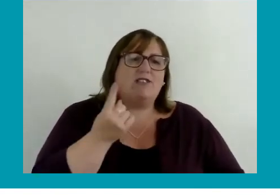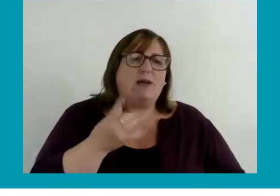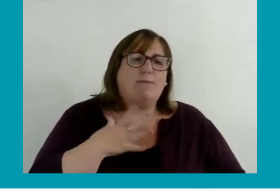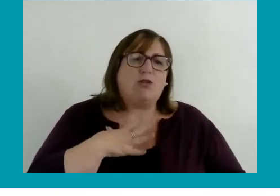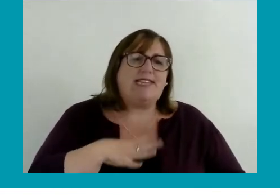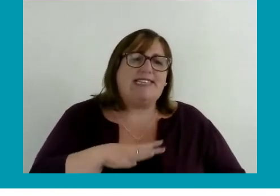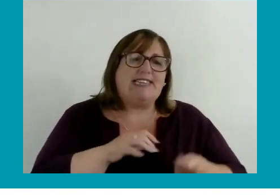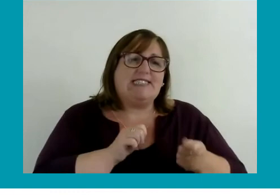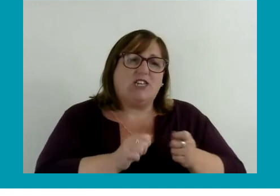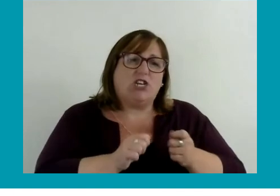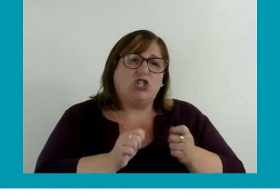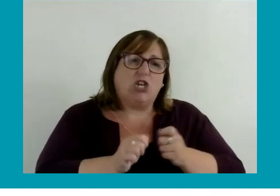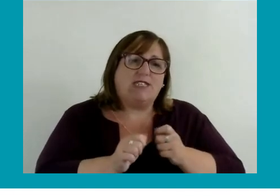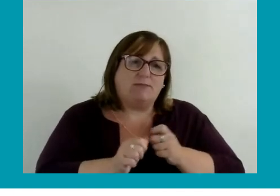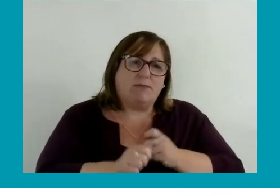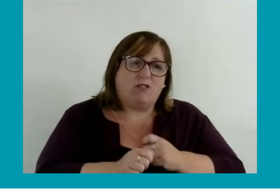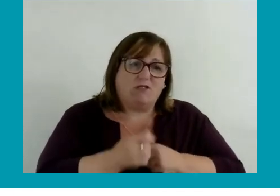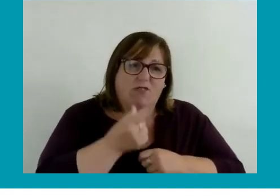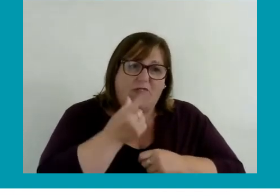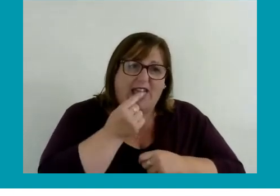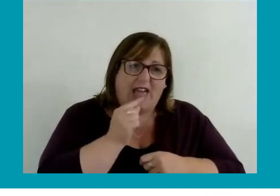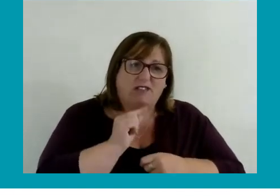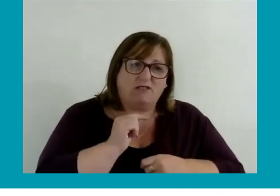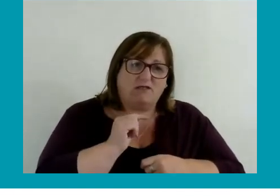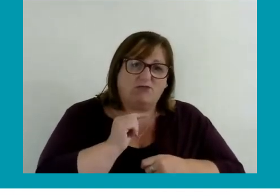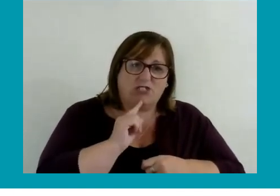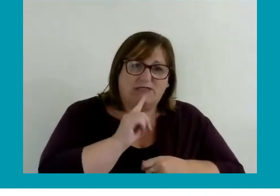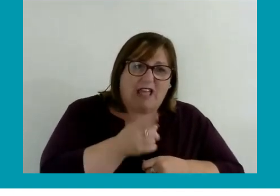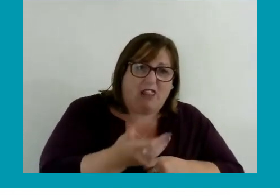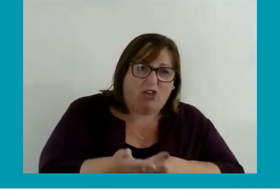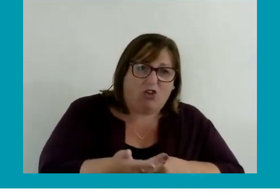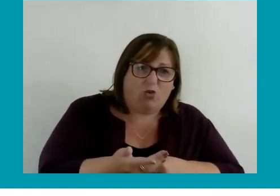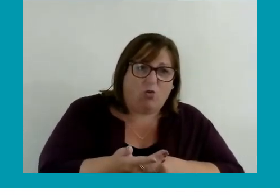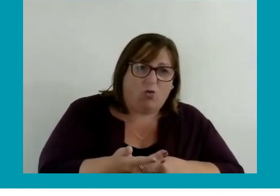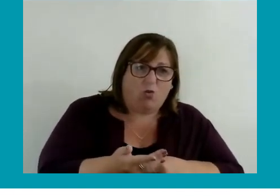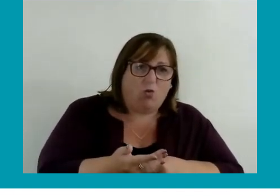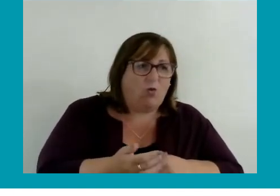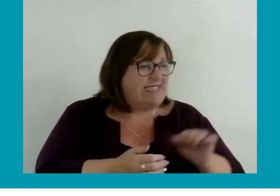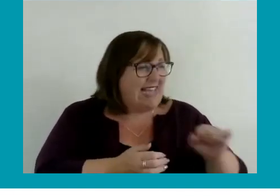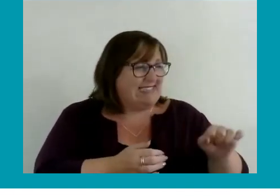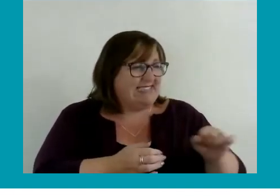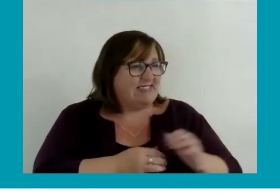reach out and do something yeah absolutely yep so on our website there's details for our um